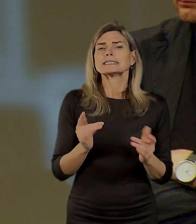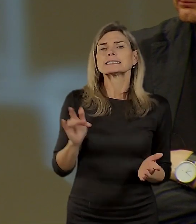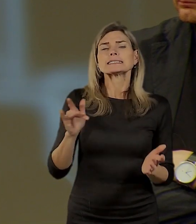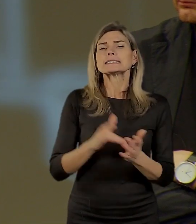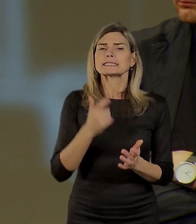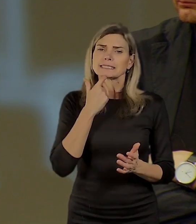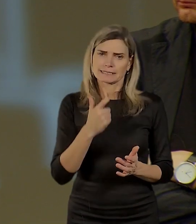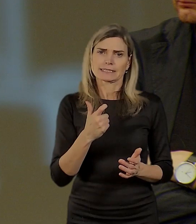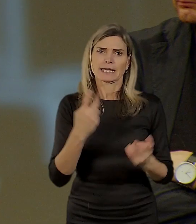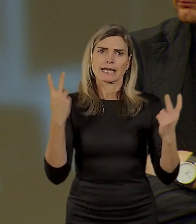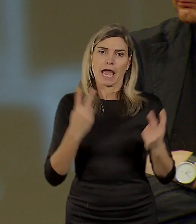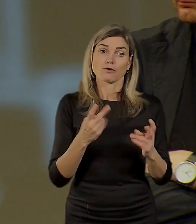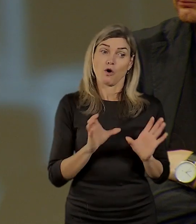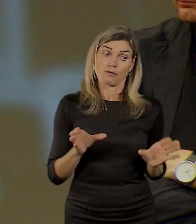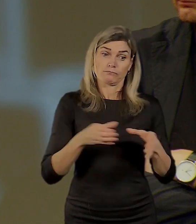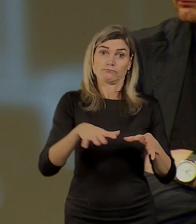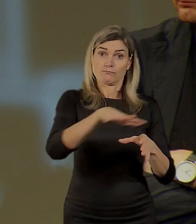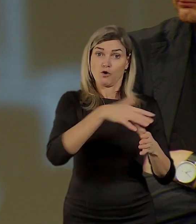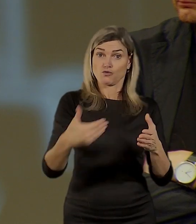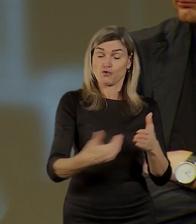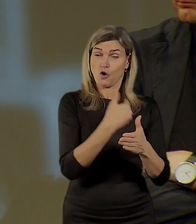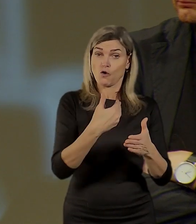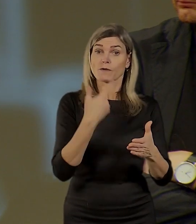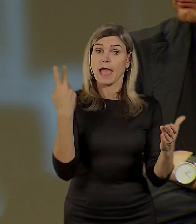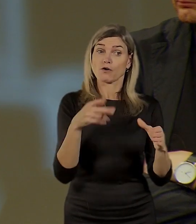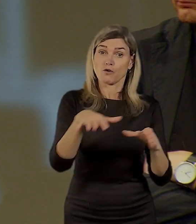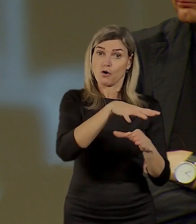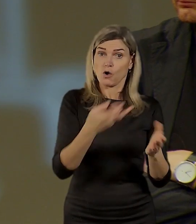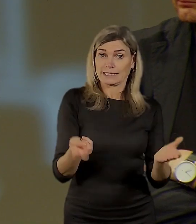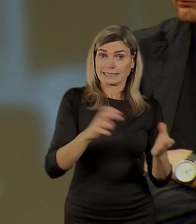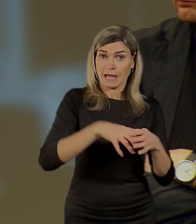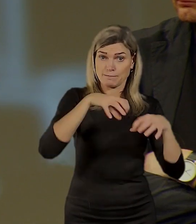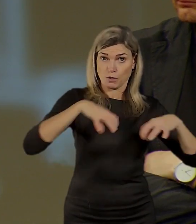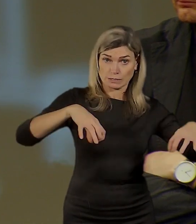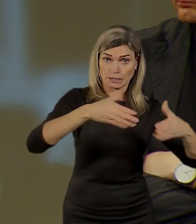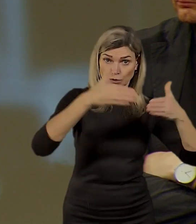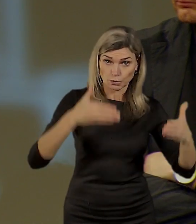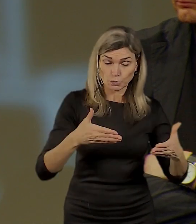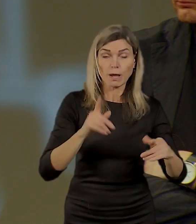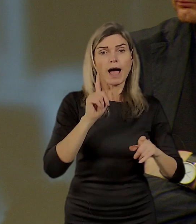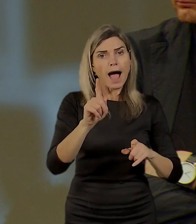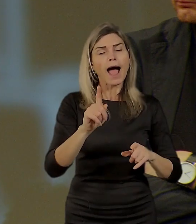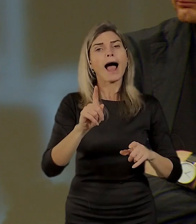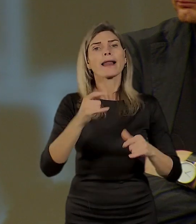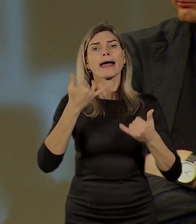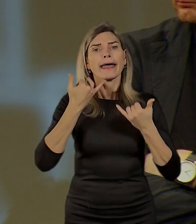And I think it was successful. And it was like that all along. Now I'm only talking about the first stage.